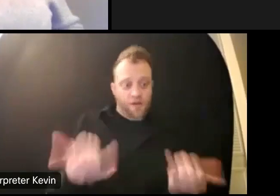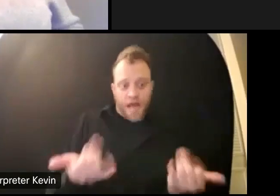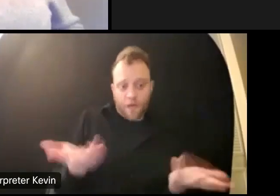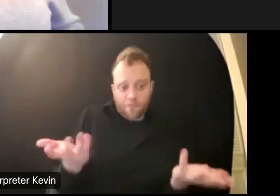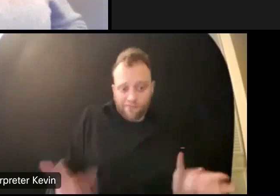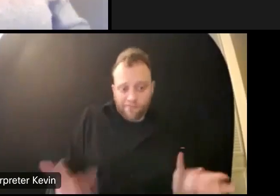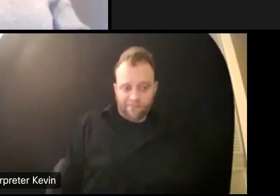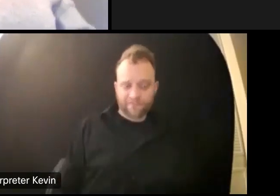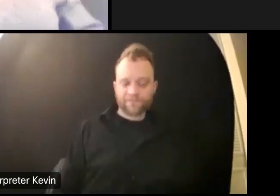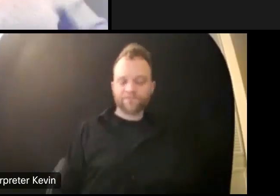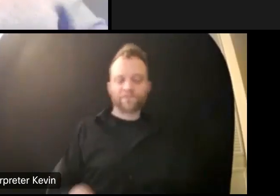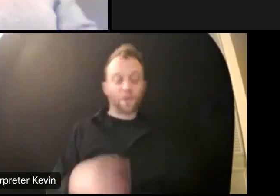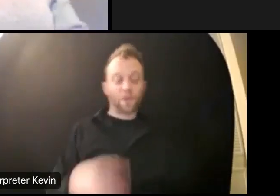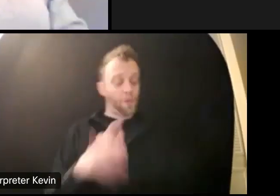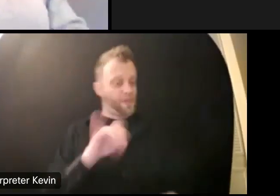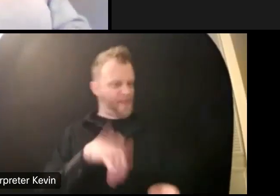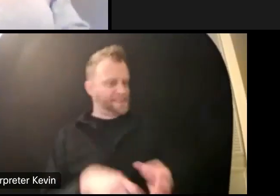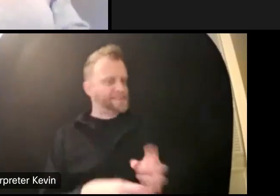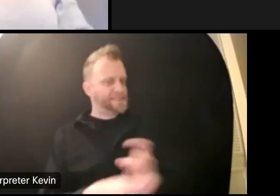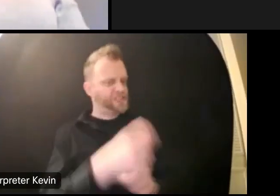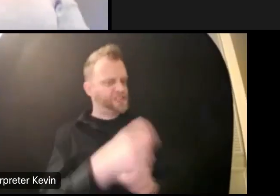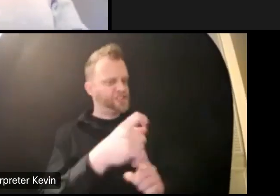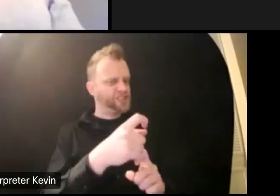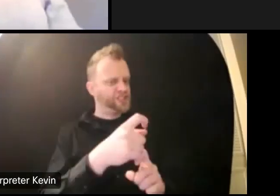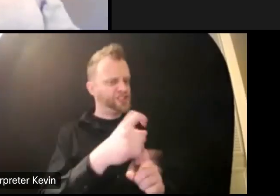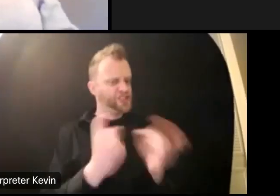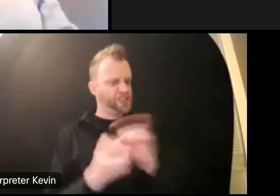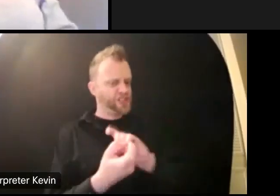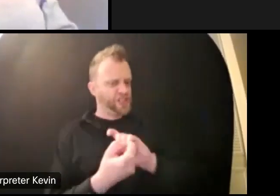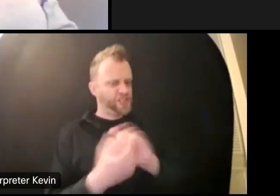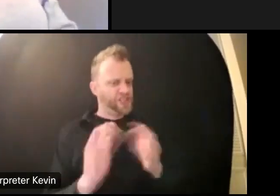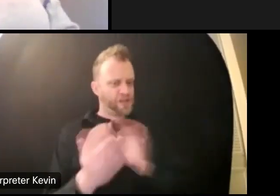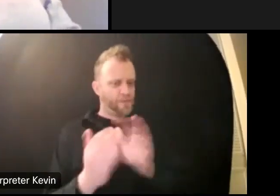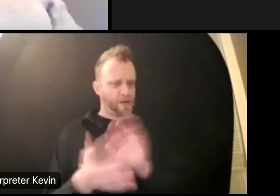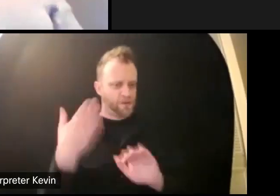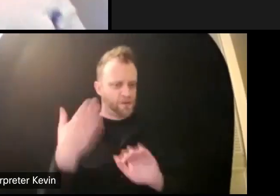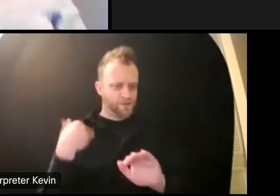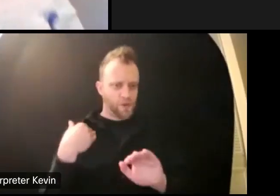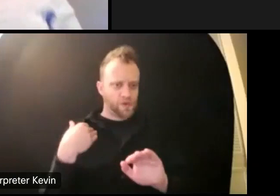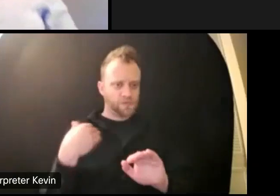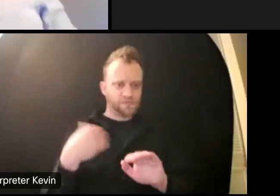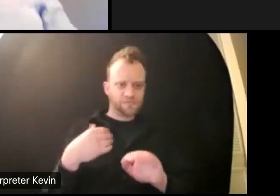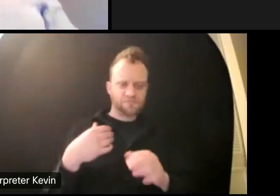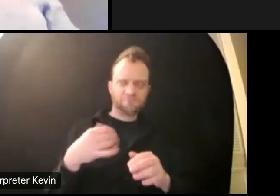from the normal allotments the quarterly allotments? (Boese) Yes. (Padro) Okay,